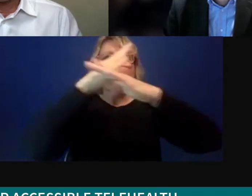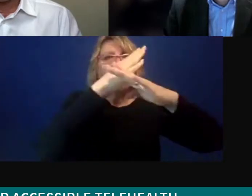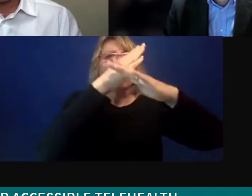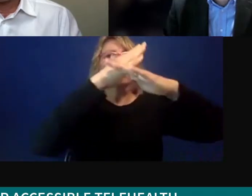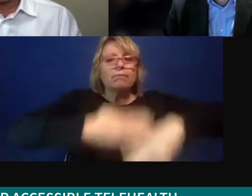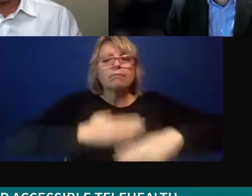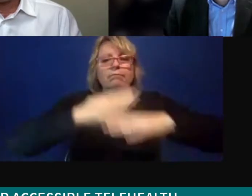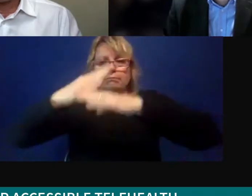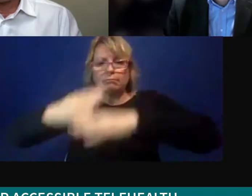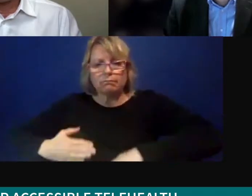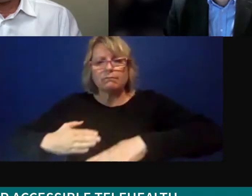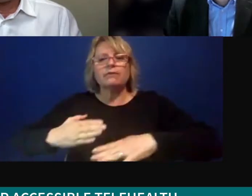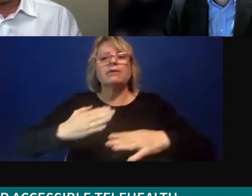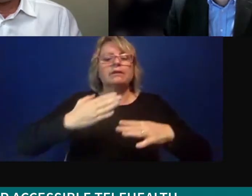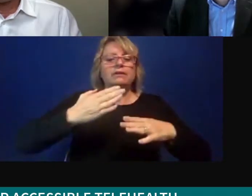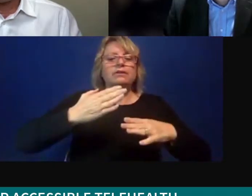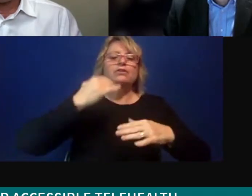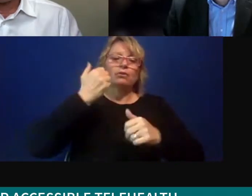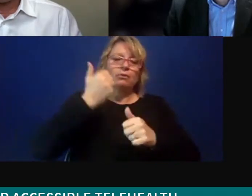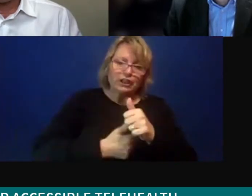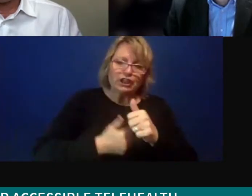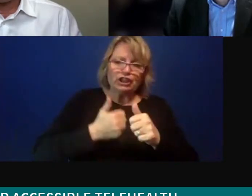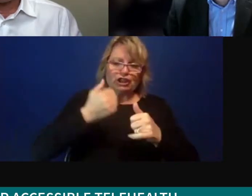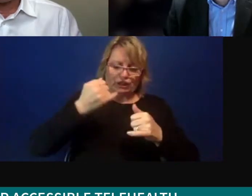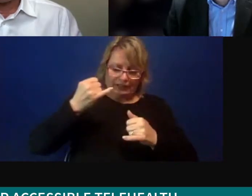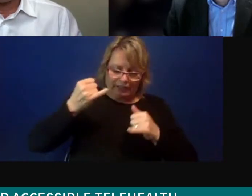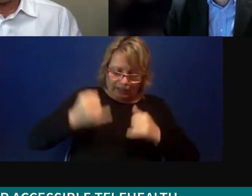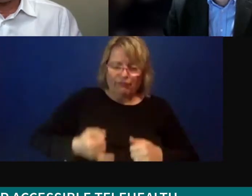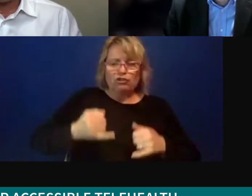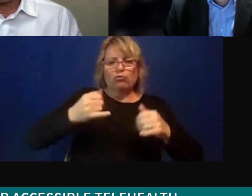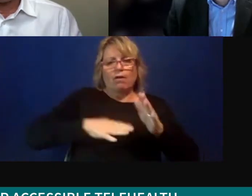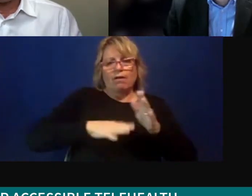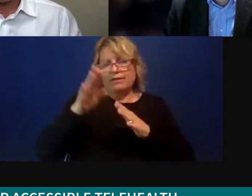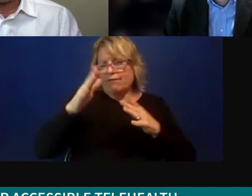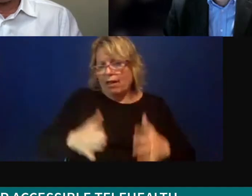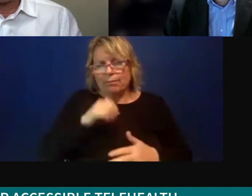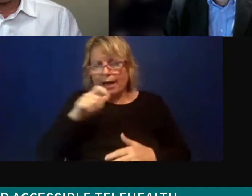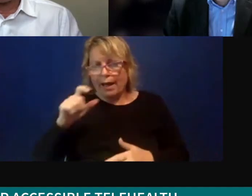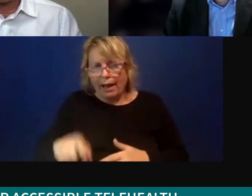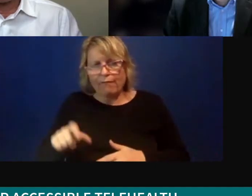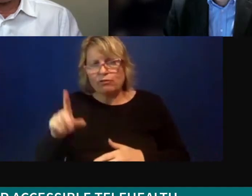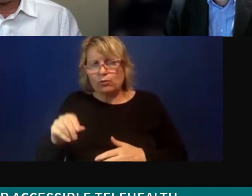individual developer doesn't have to do that. And so, for example, if you want your telecom